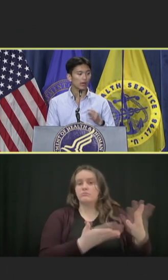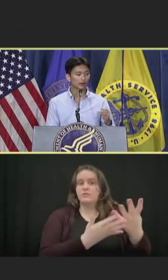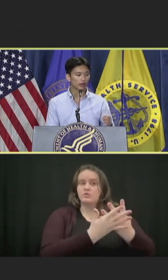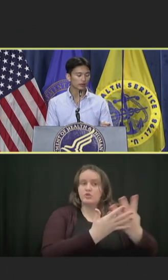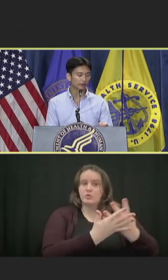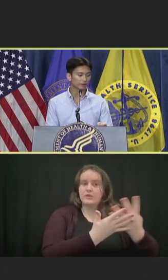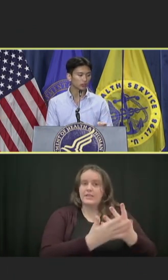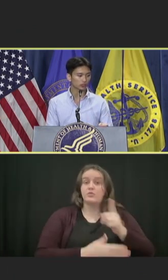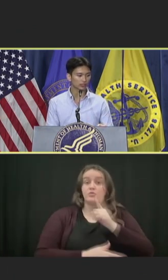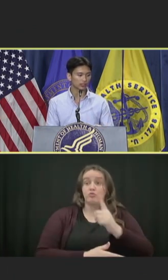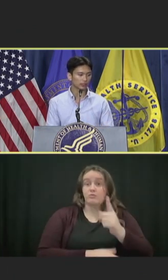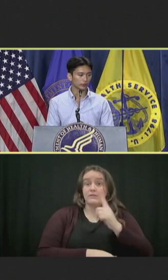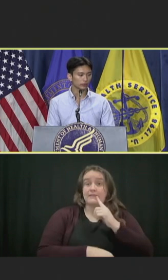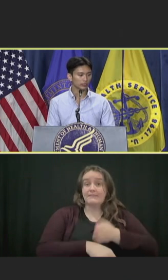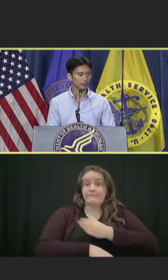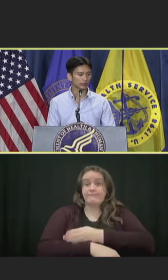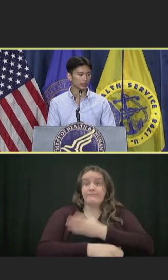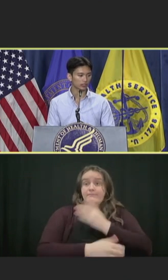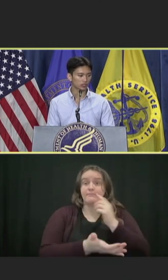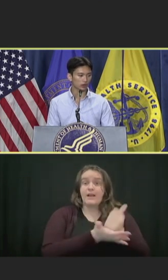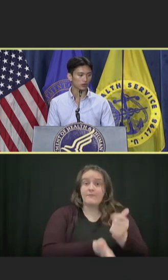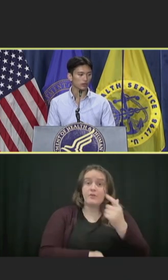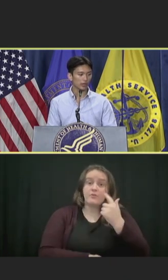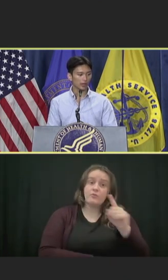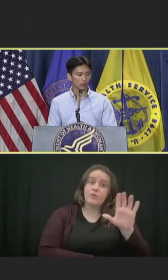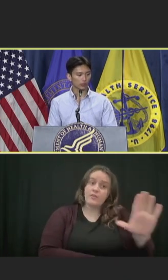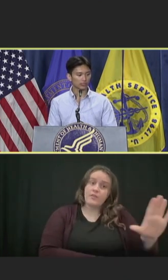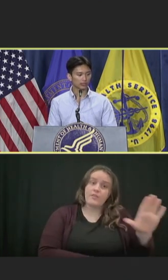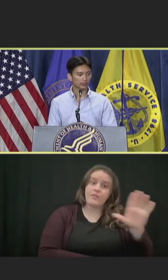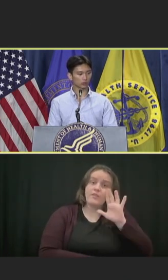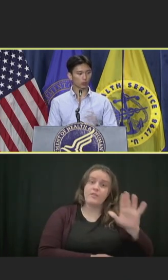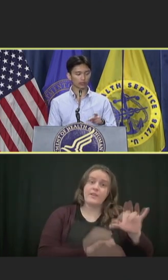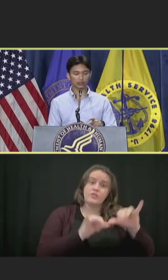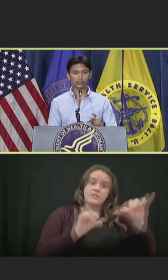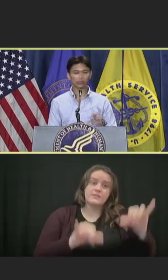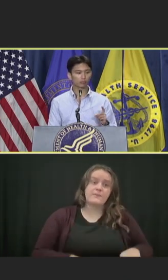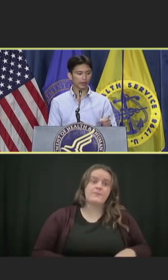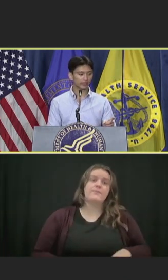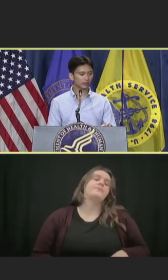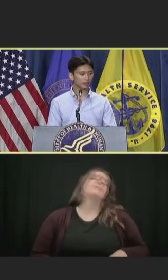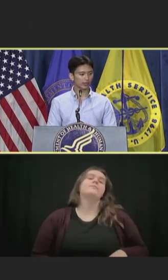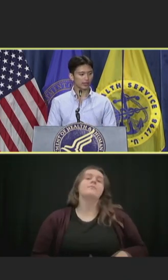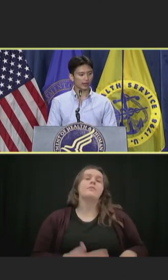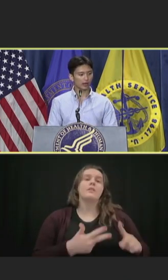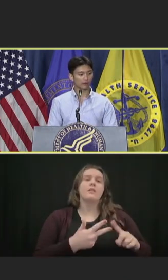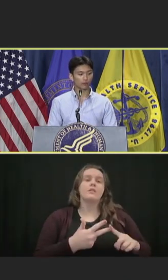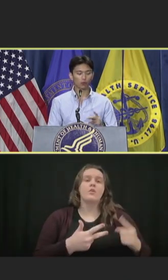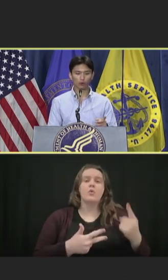Another feature that they used in their EHR was this one-click button for ordering